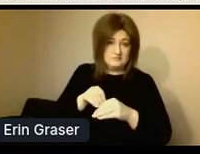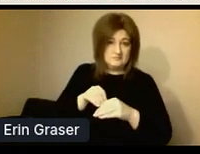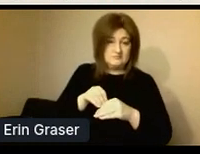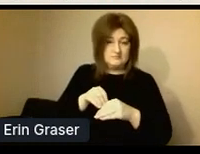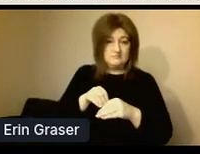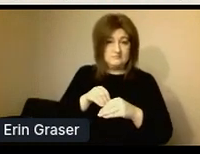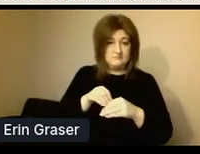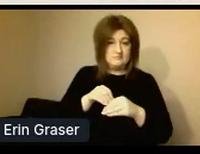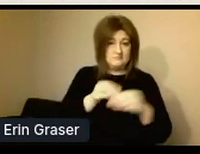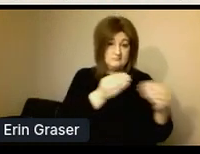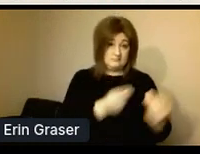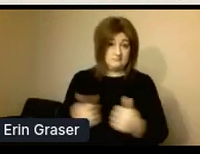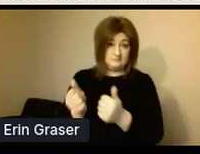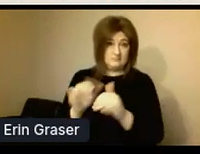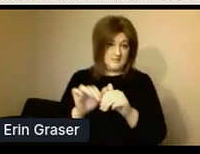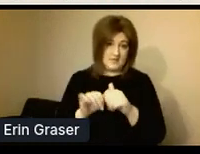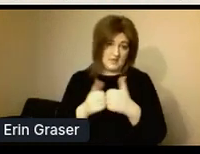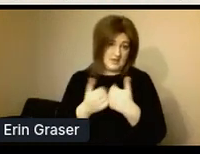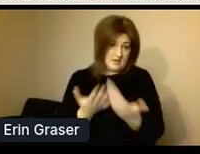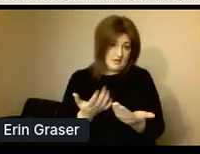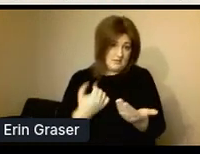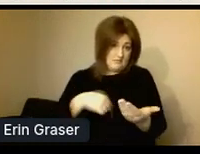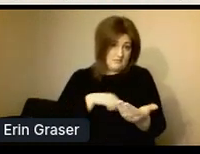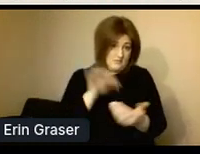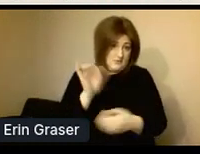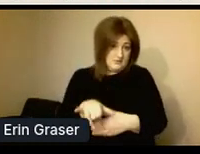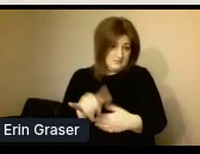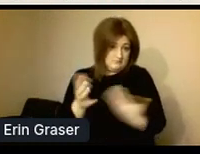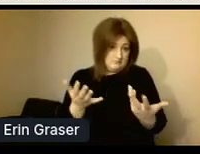How should we navigate? Next slide.